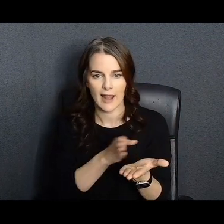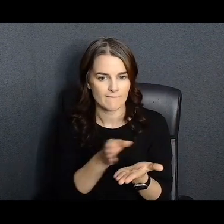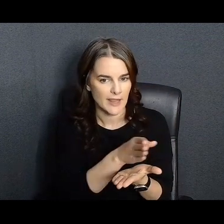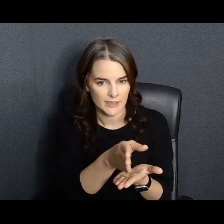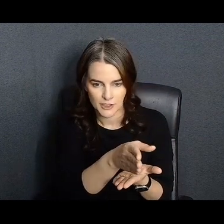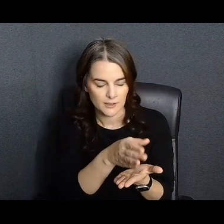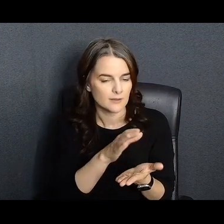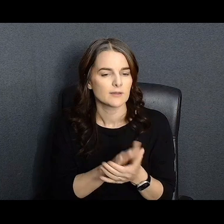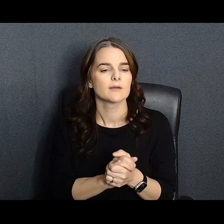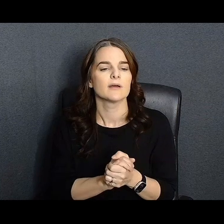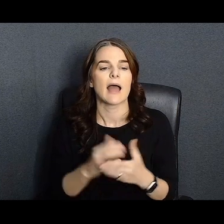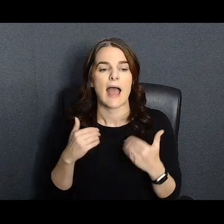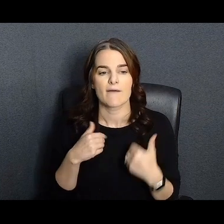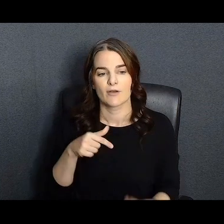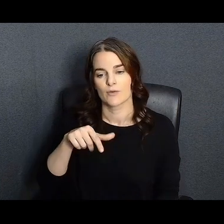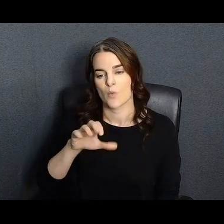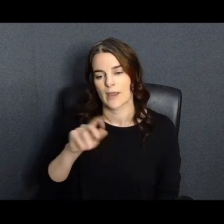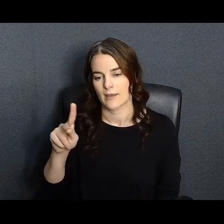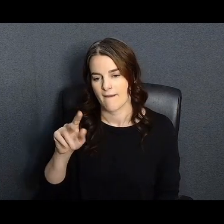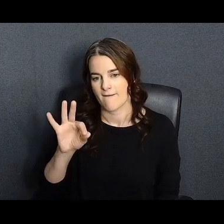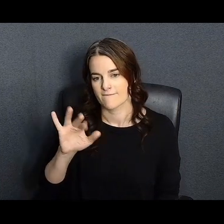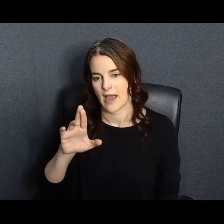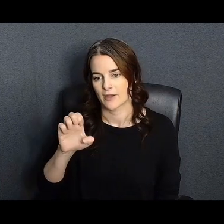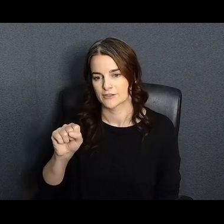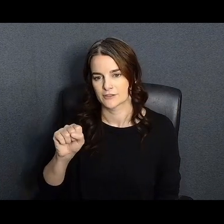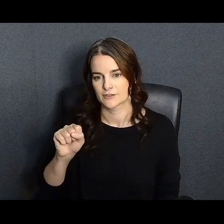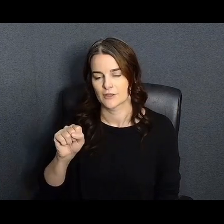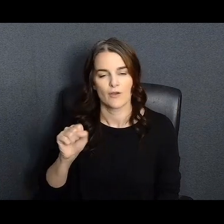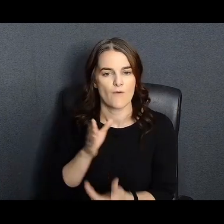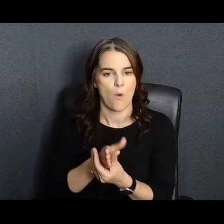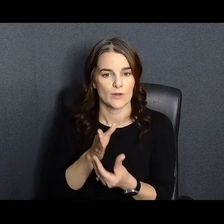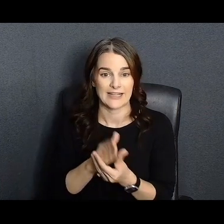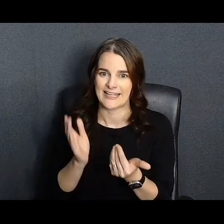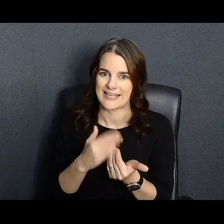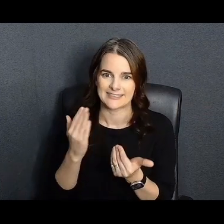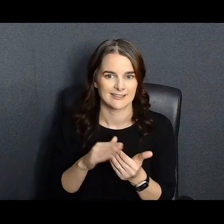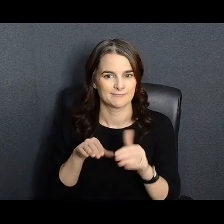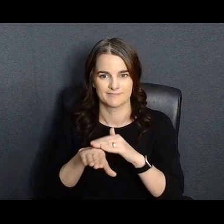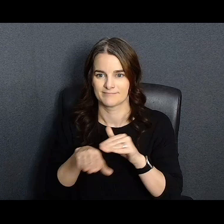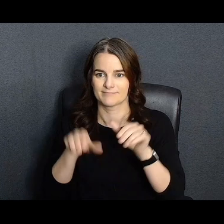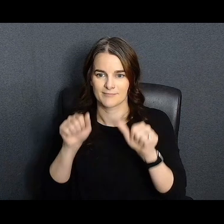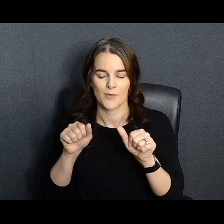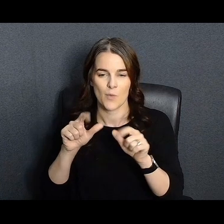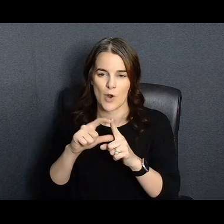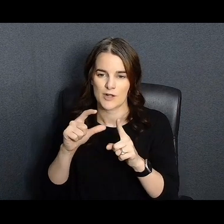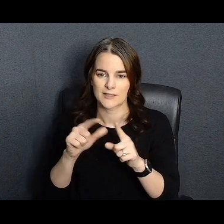They have a QuickFires folder with easily accessible words that you might need to say.